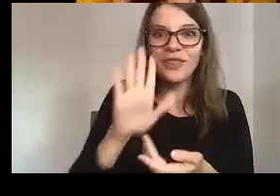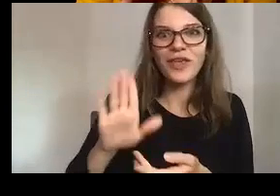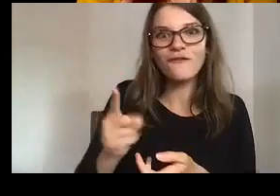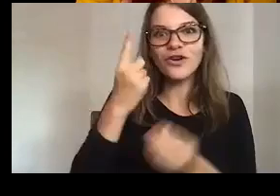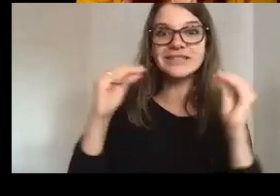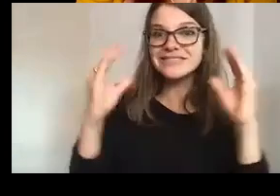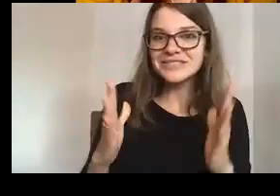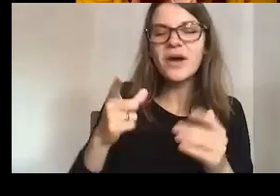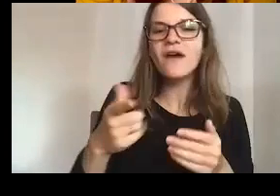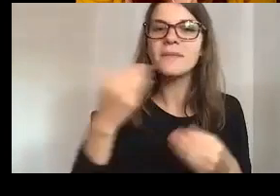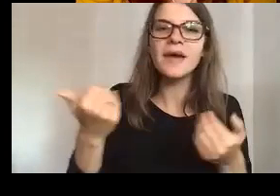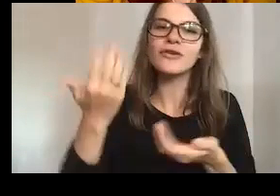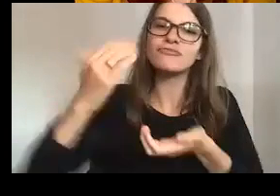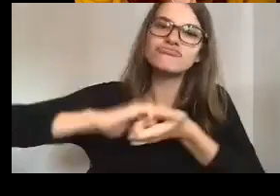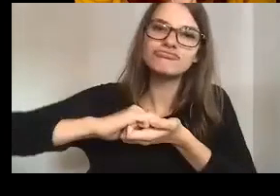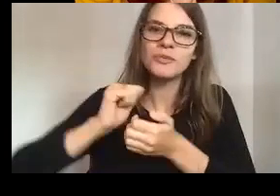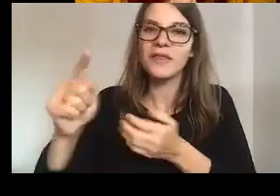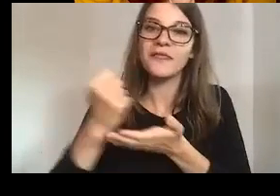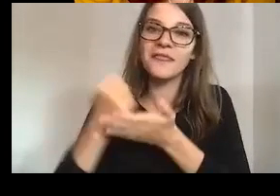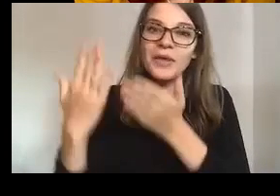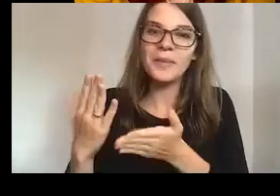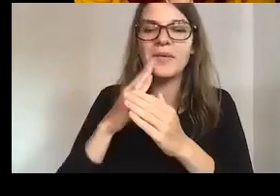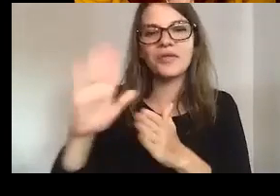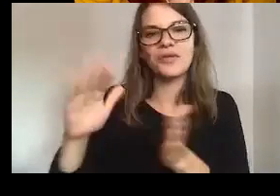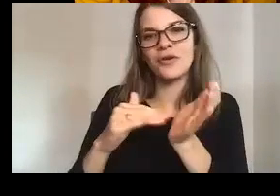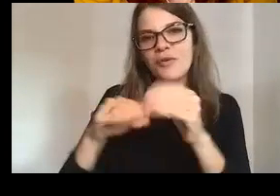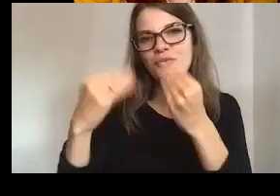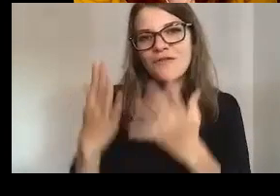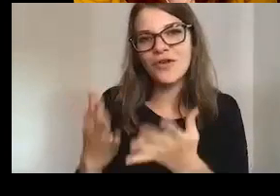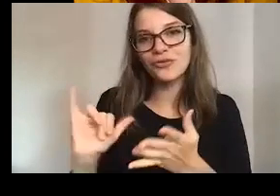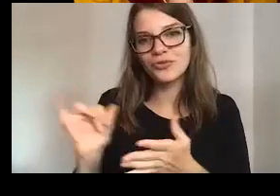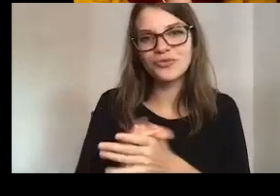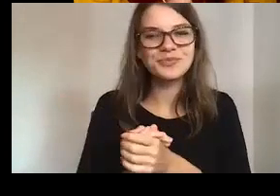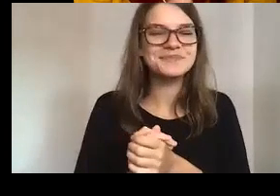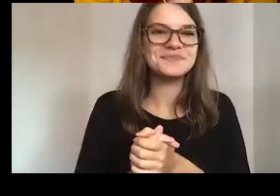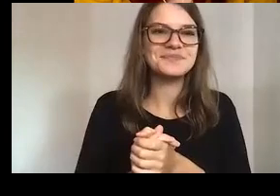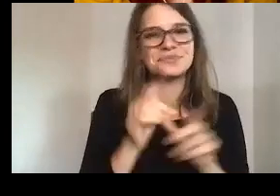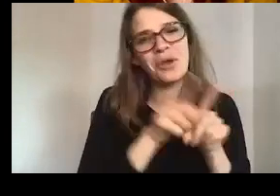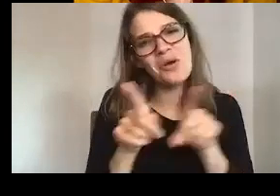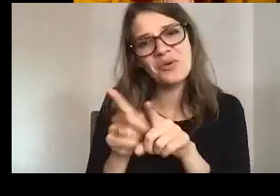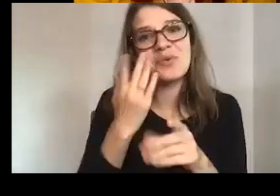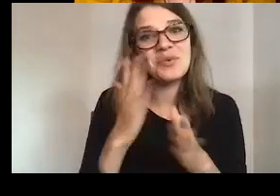with your child's therapists and providers and we also know that many challenges come with that